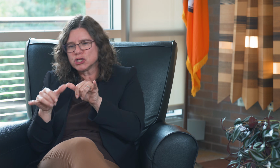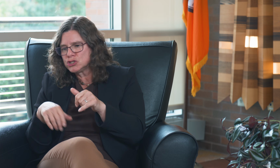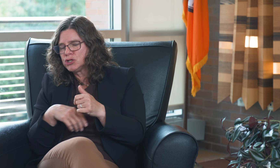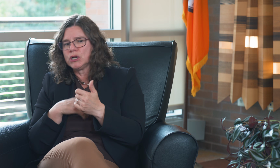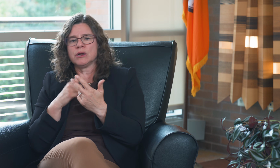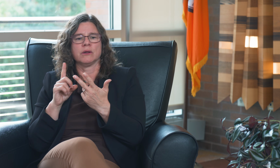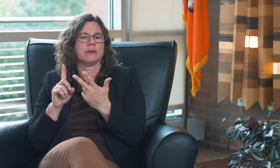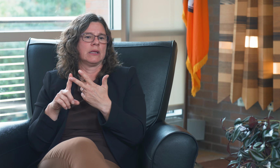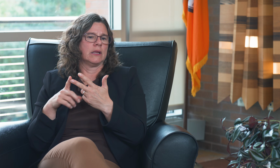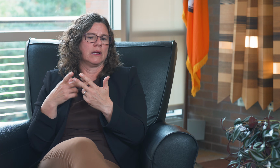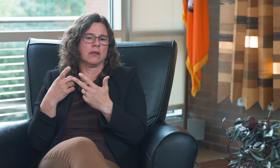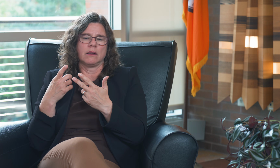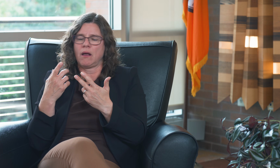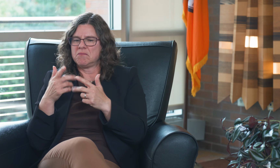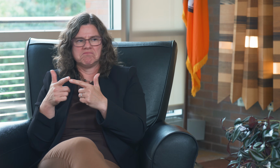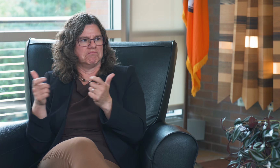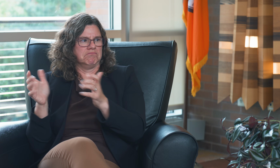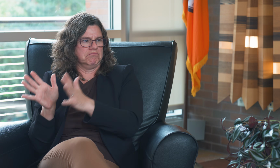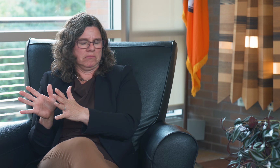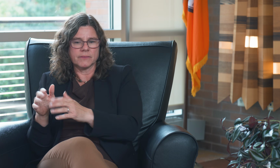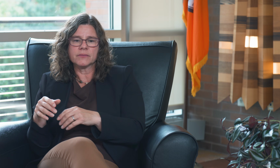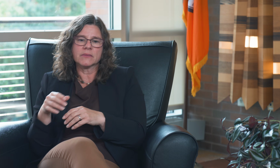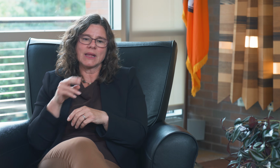from statistics, engineering, etc..